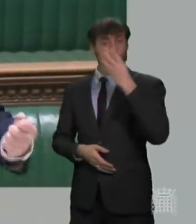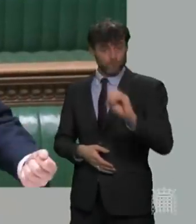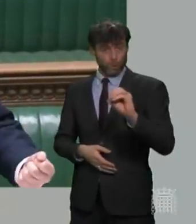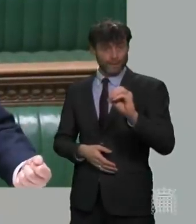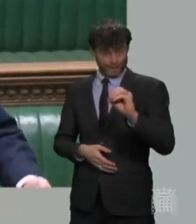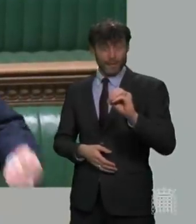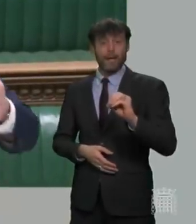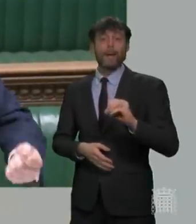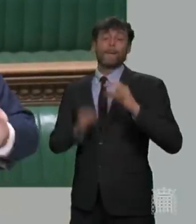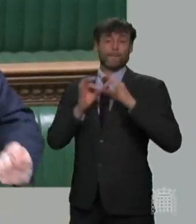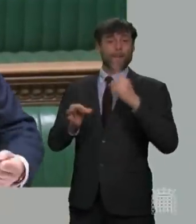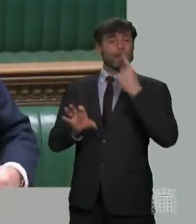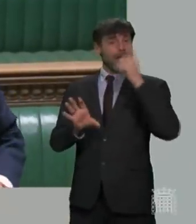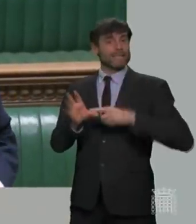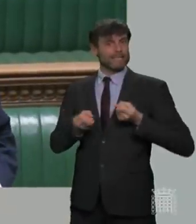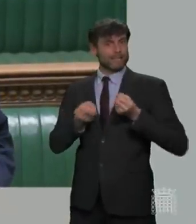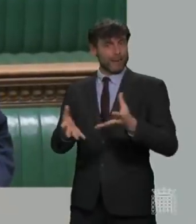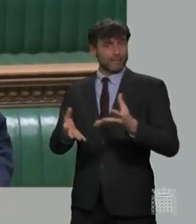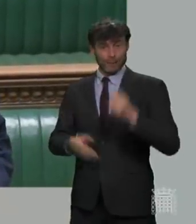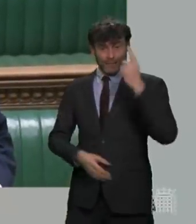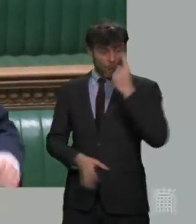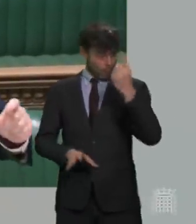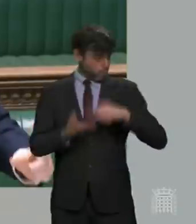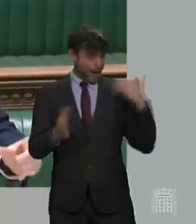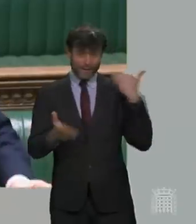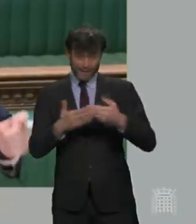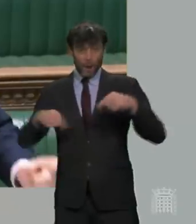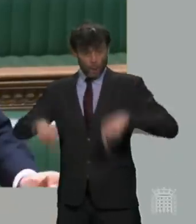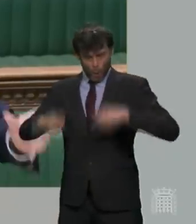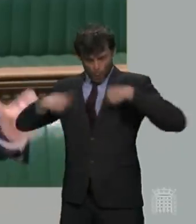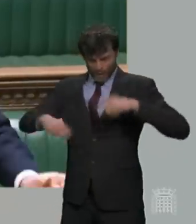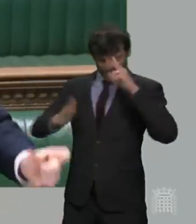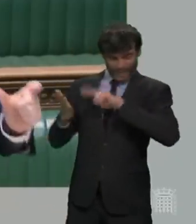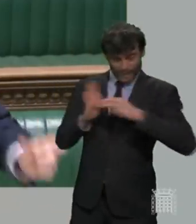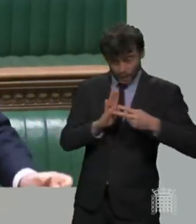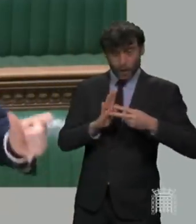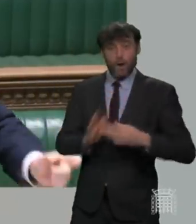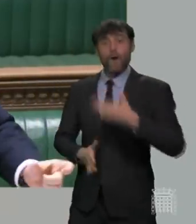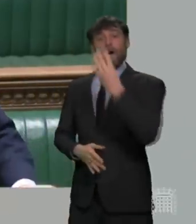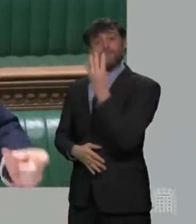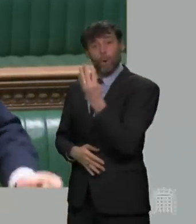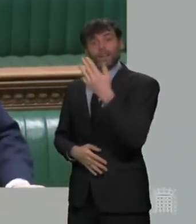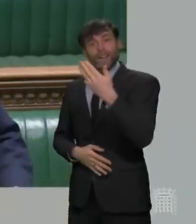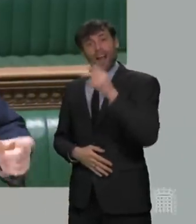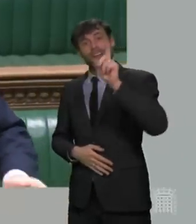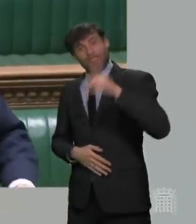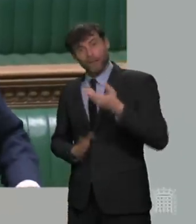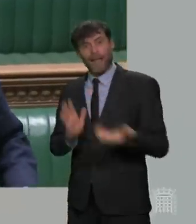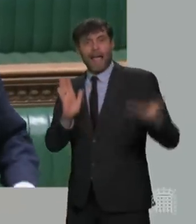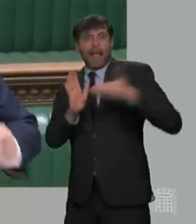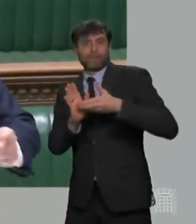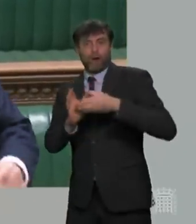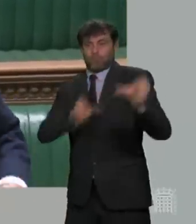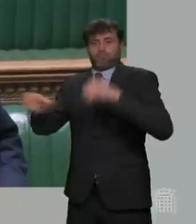this Government that in one year alone there are another 49,000 people working in our NHS. That